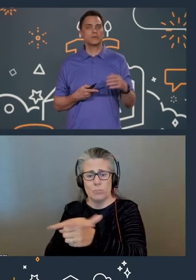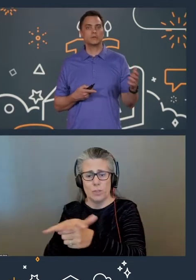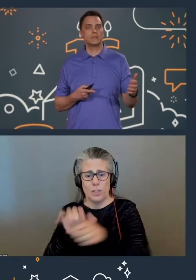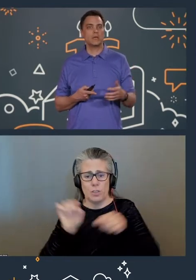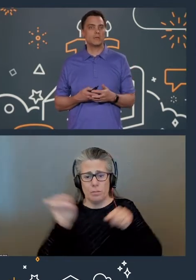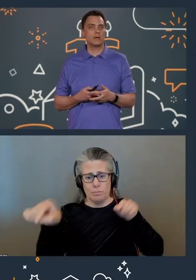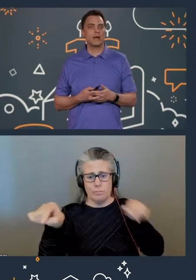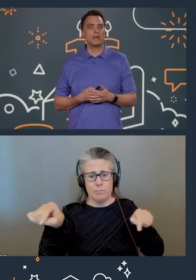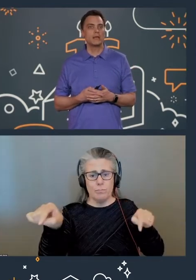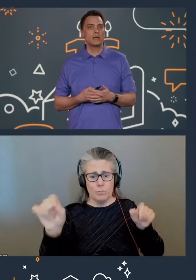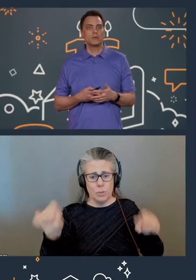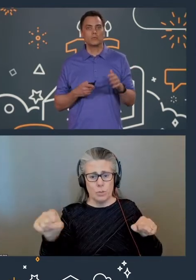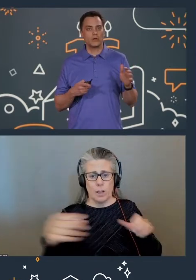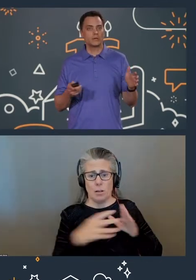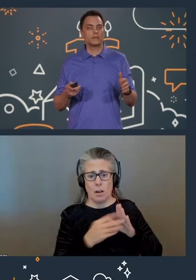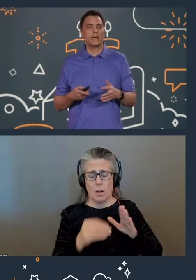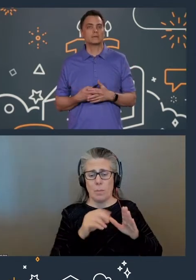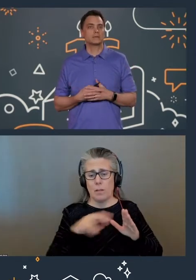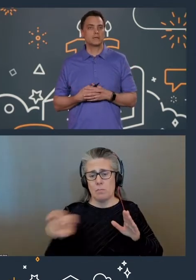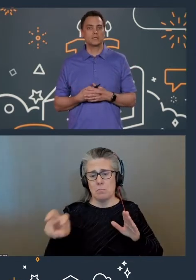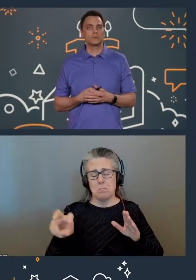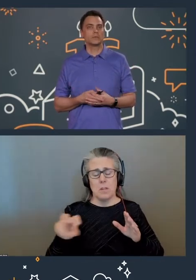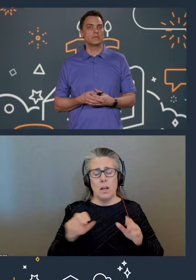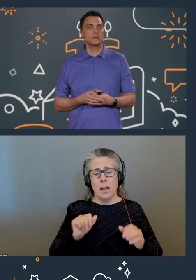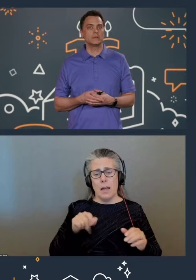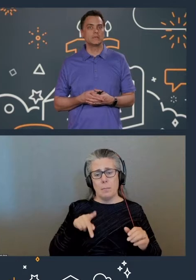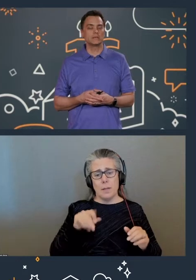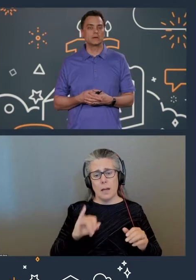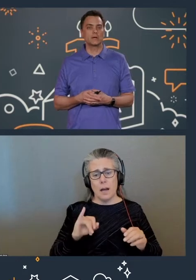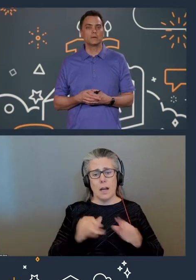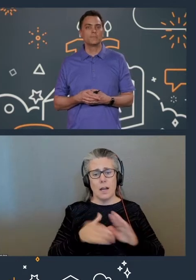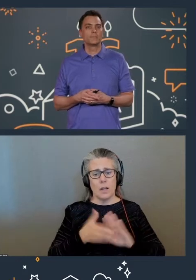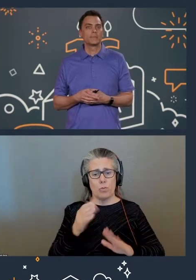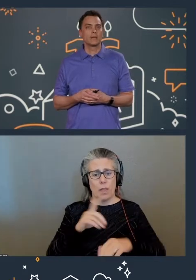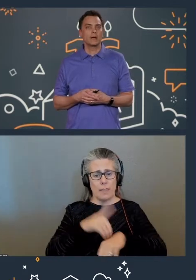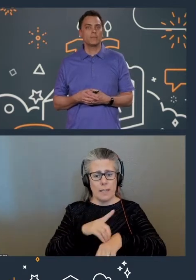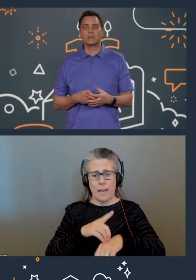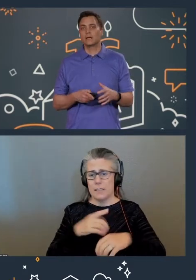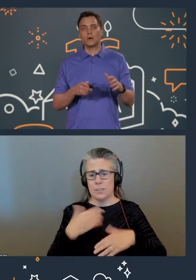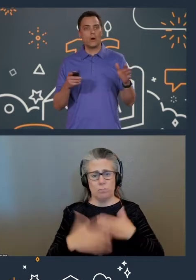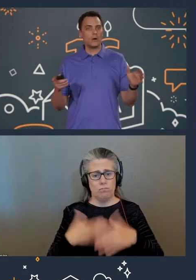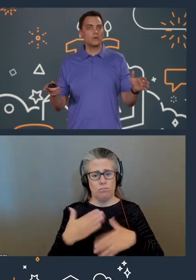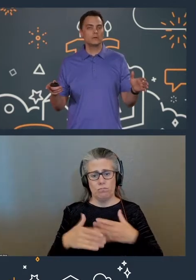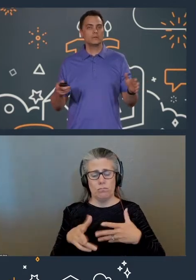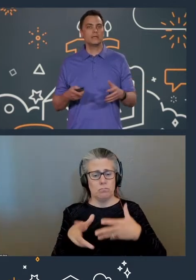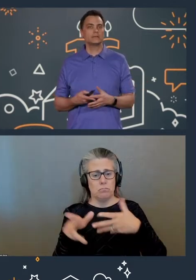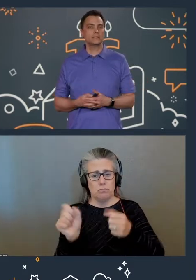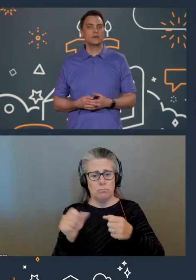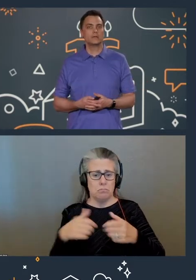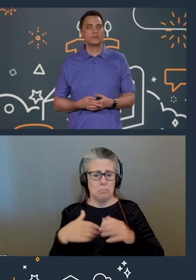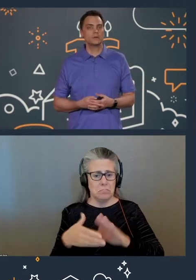or use the API, run your task, and it's really easy to get started. And like all DataSync transfers,